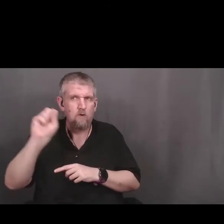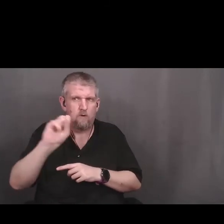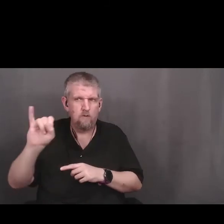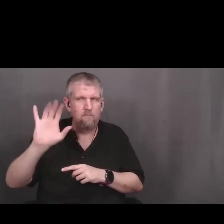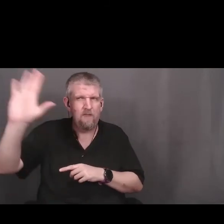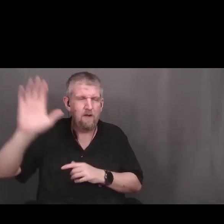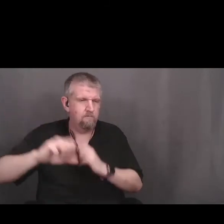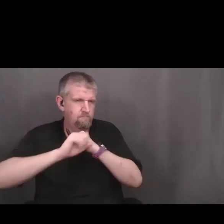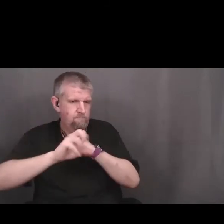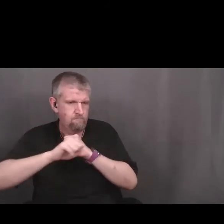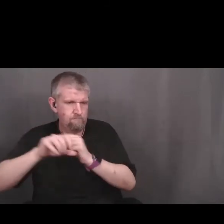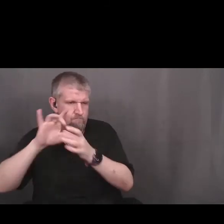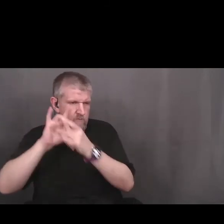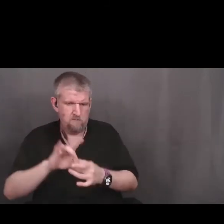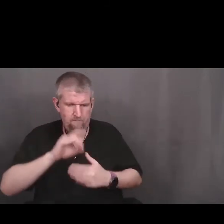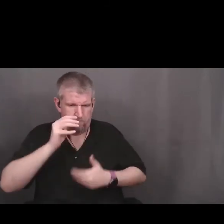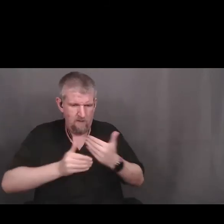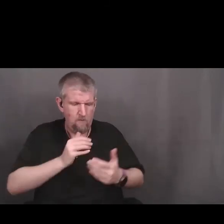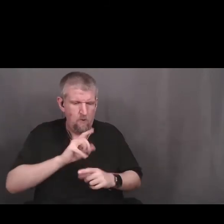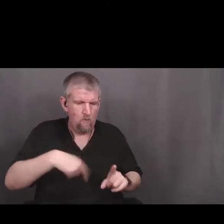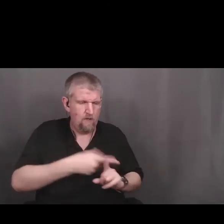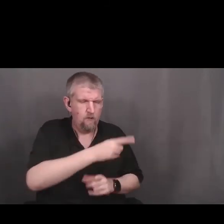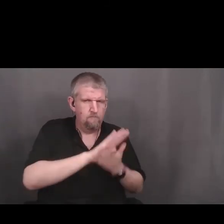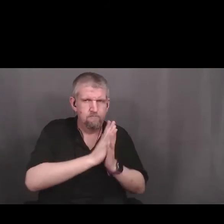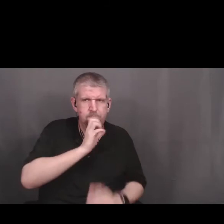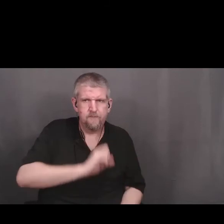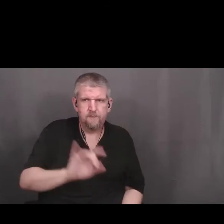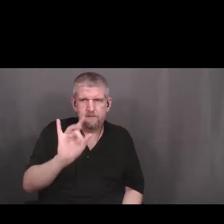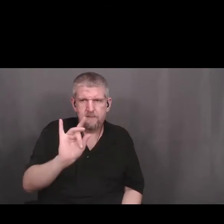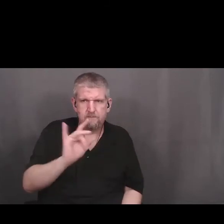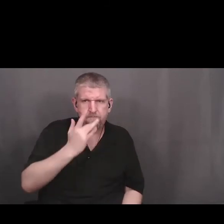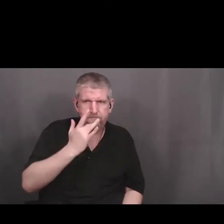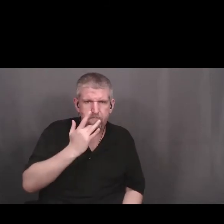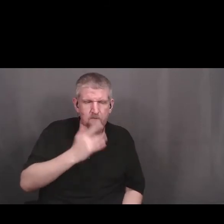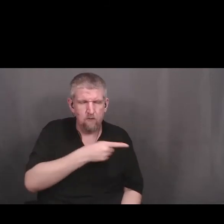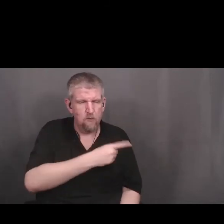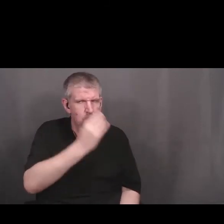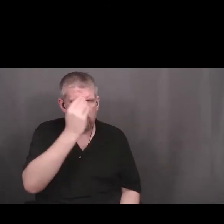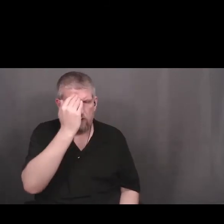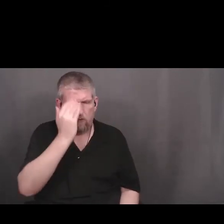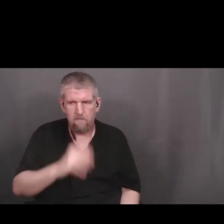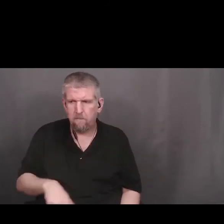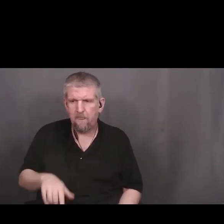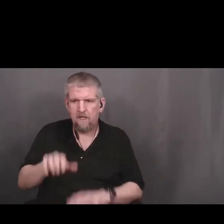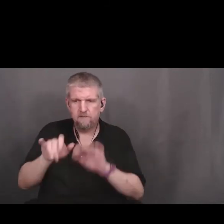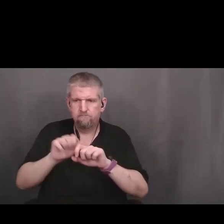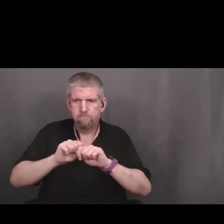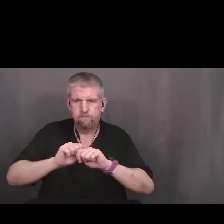about what happens when you turn 18 so that you have it. I just put that in the chat, but yeah,